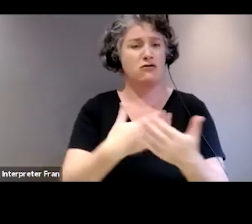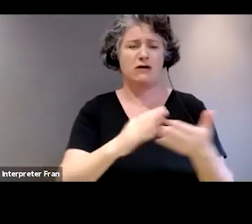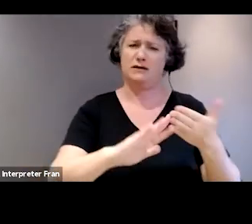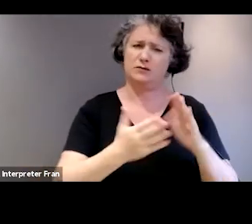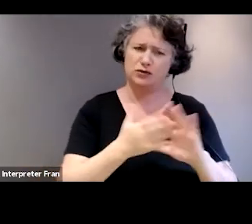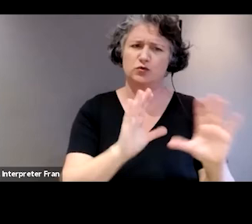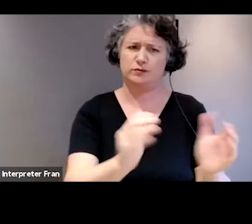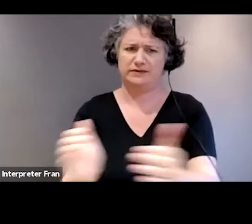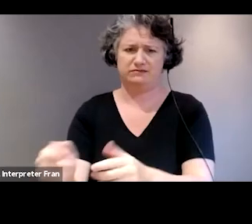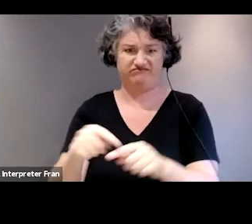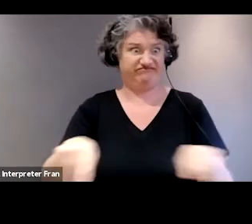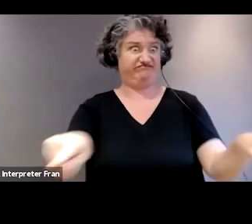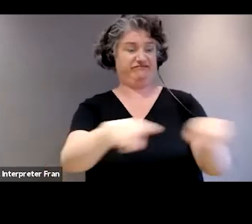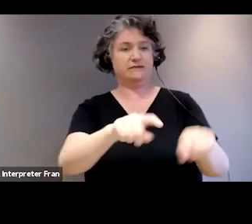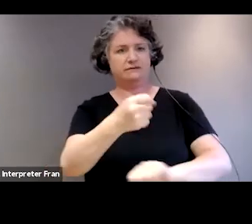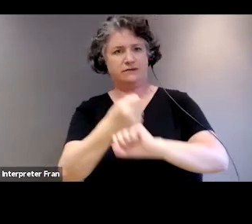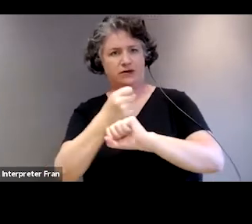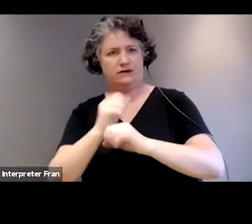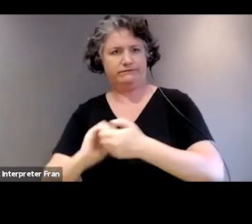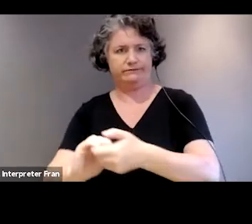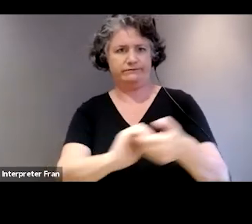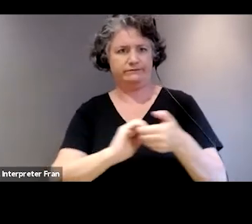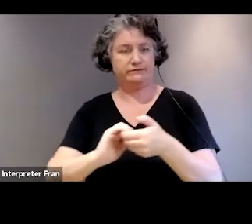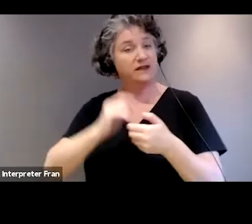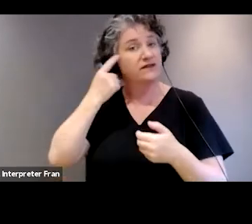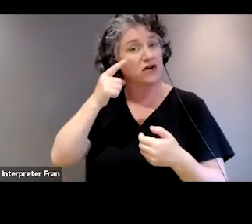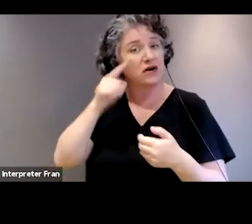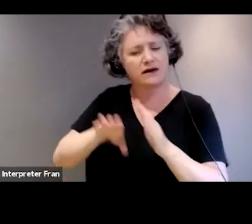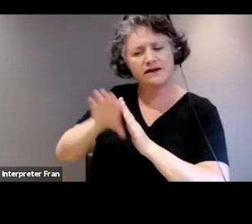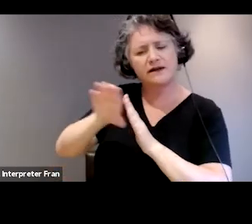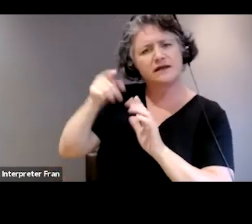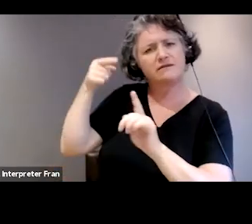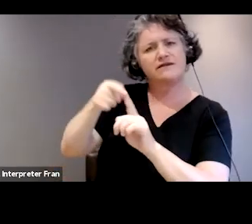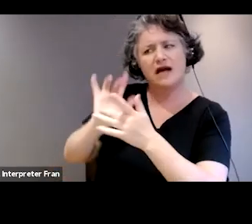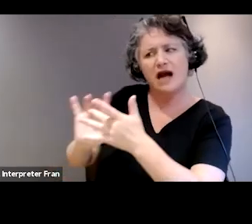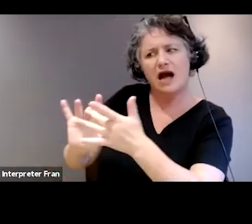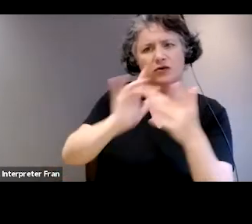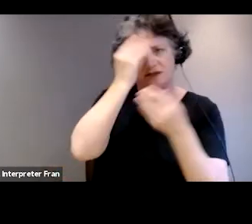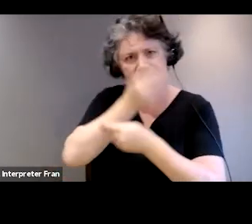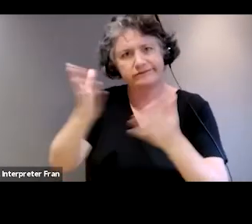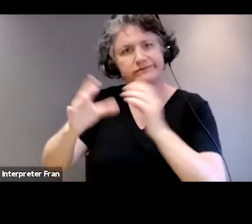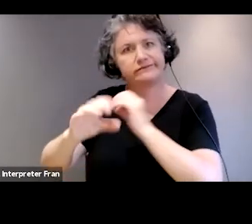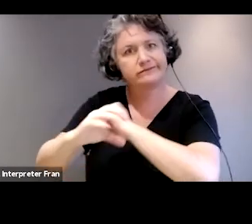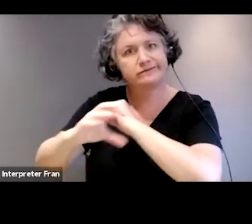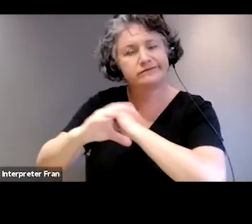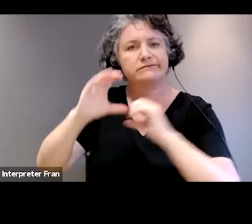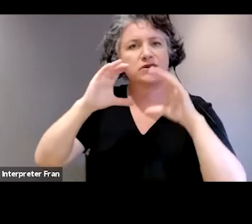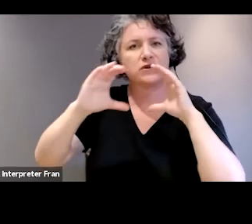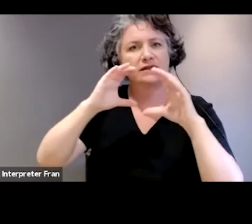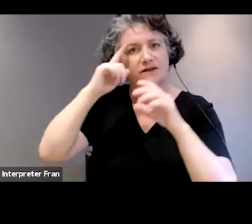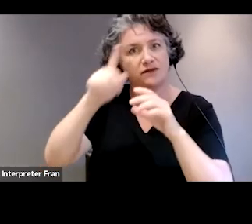for upcoming clinics, four locations from actually eight clinics this week and that we are calling super supportive clinics, I will tell you more about that in a minute. These are the kind of recommendations that the task